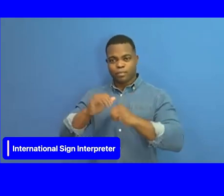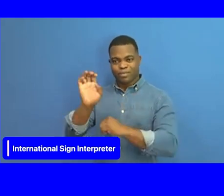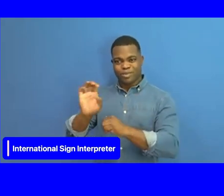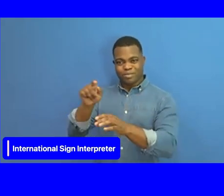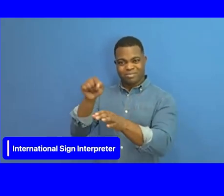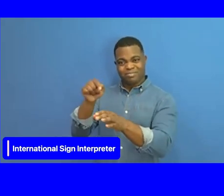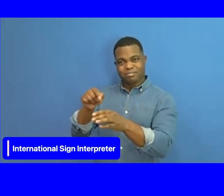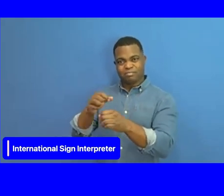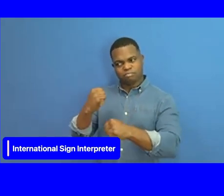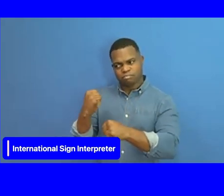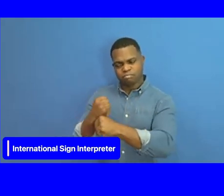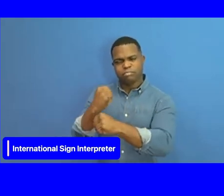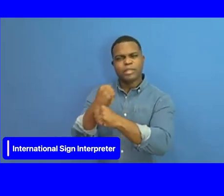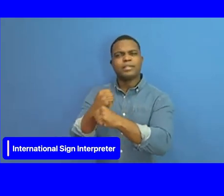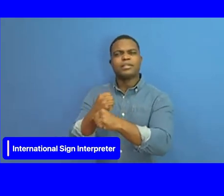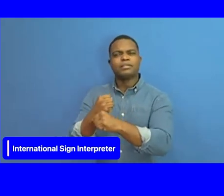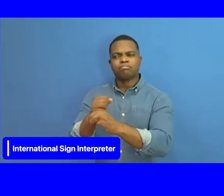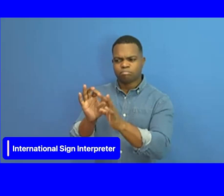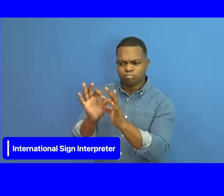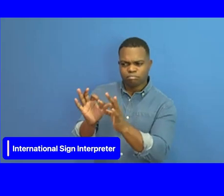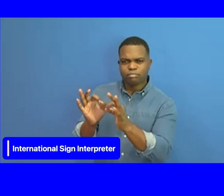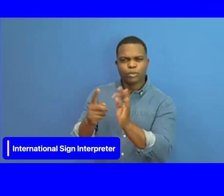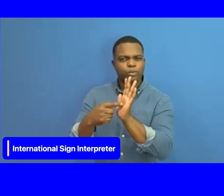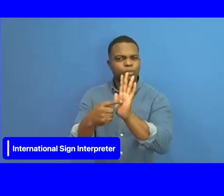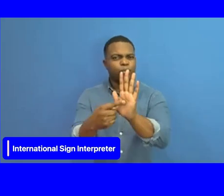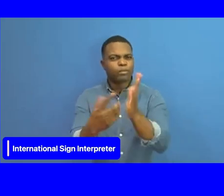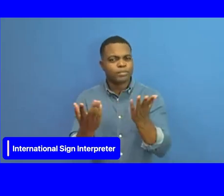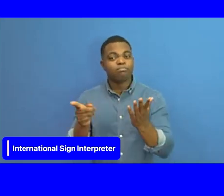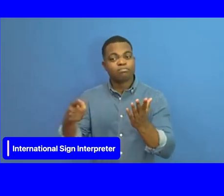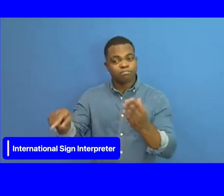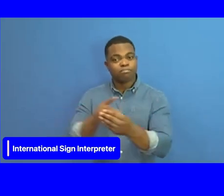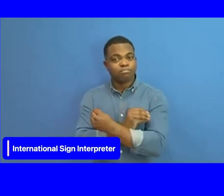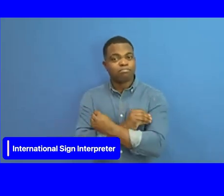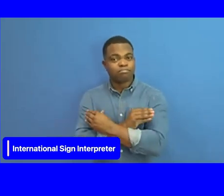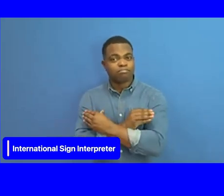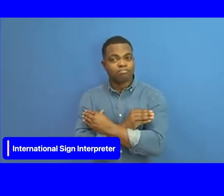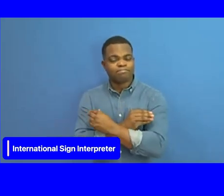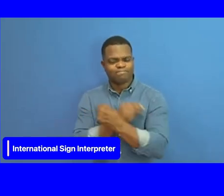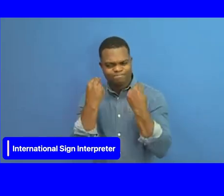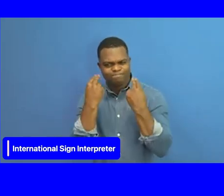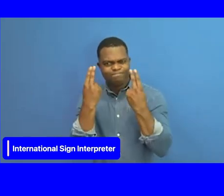It is this community we are supporting and celebrating today: a community that takes pride